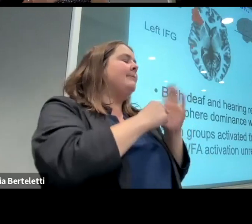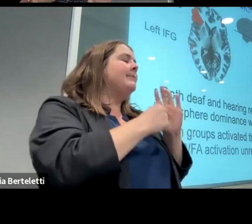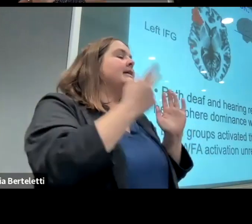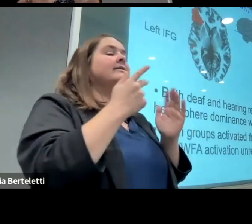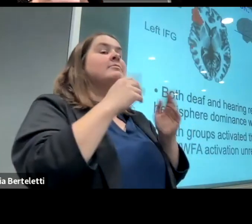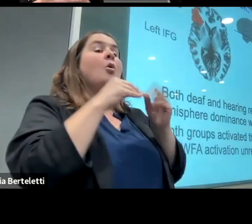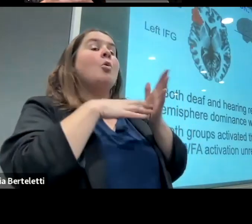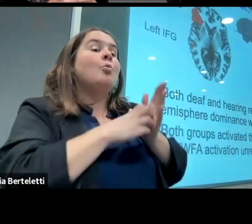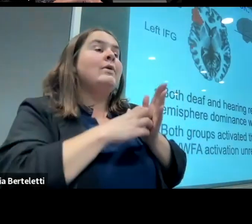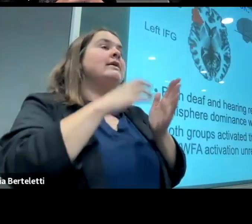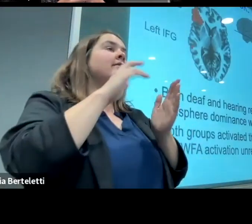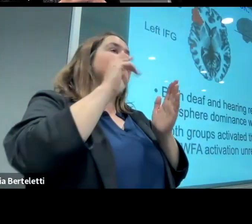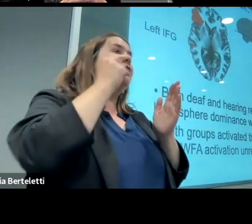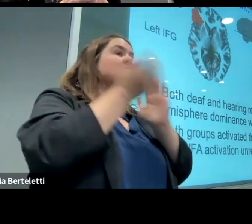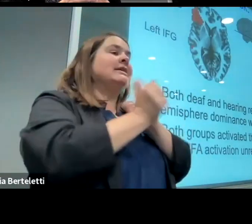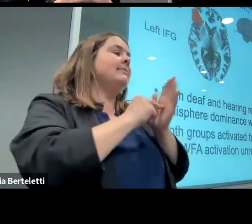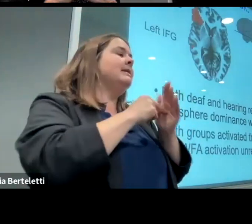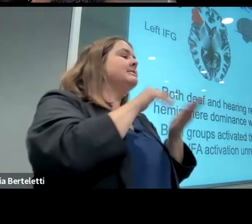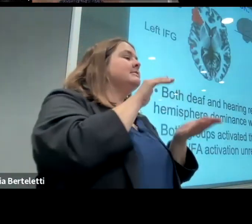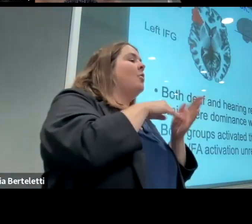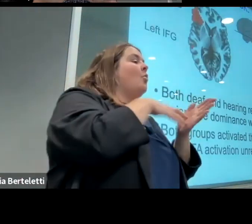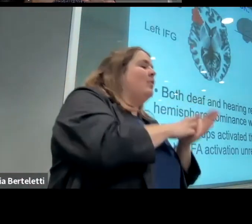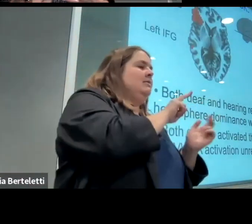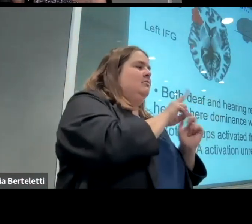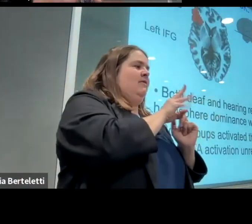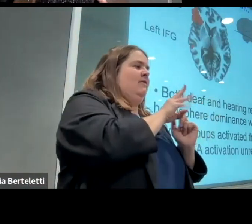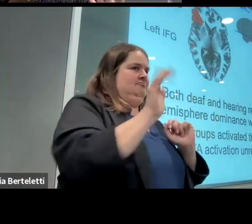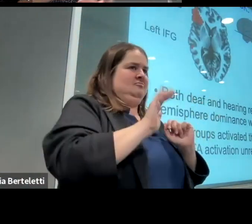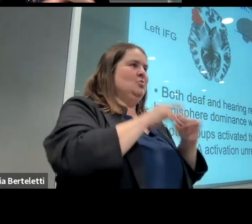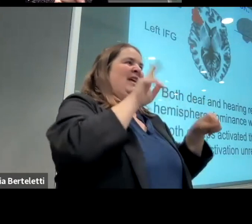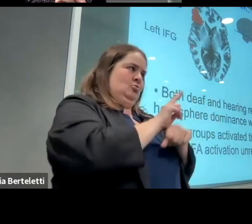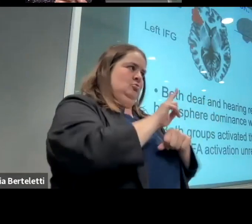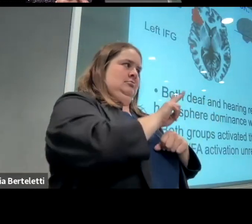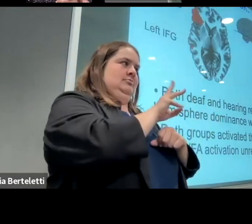So it's not critical to engage this region, the word from region.